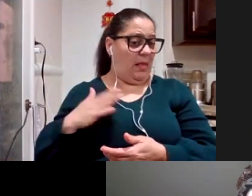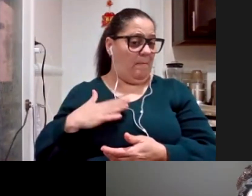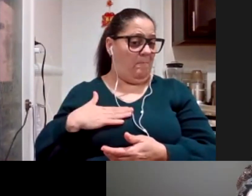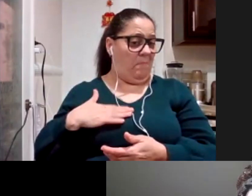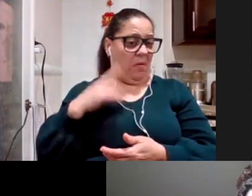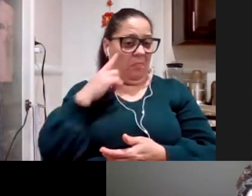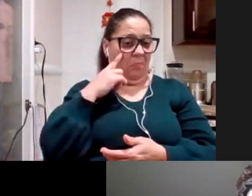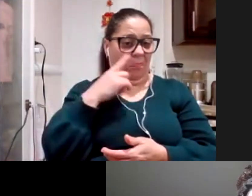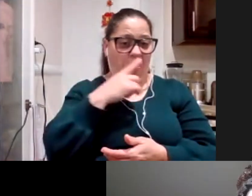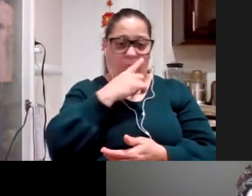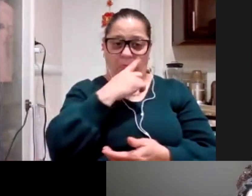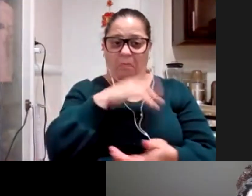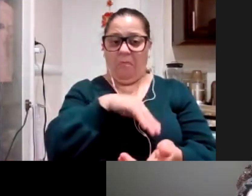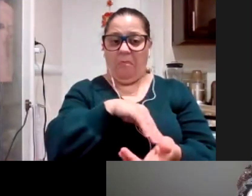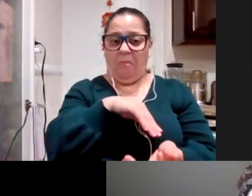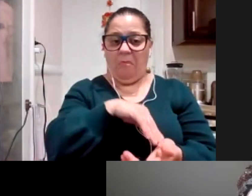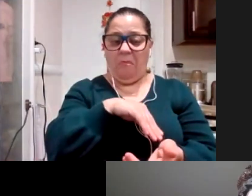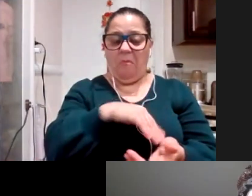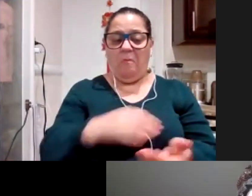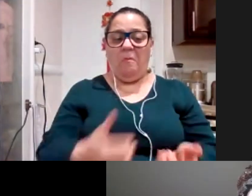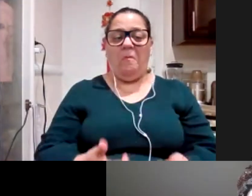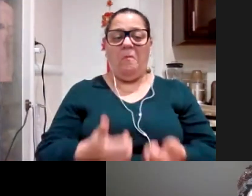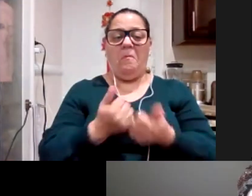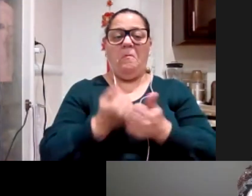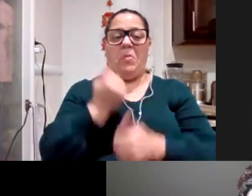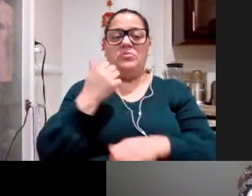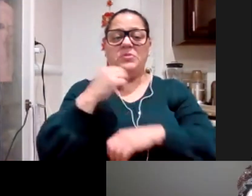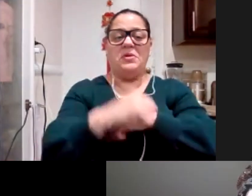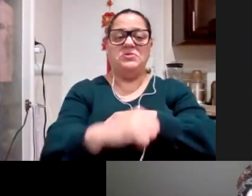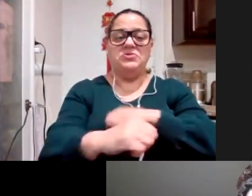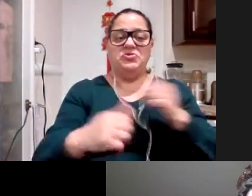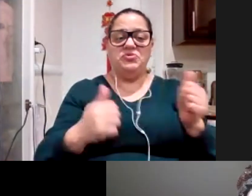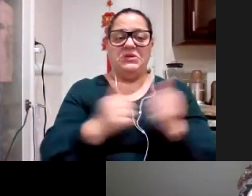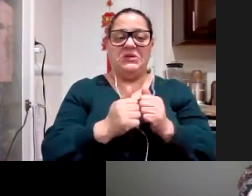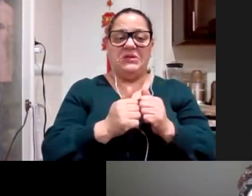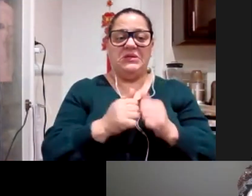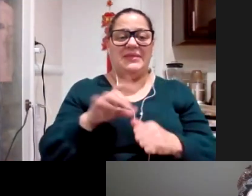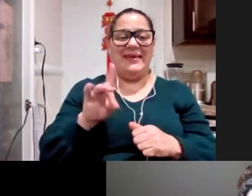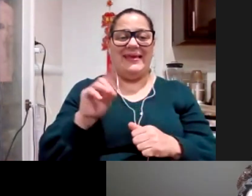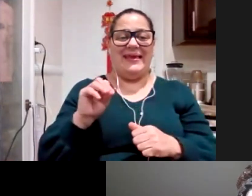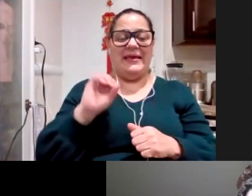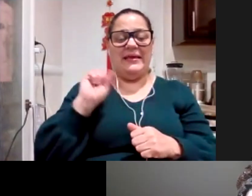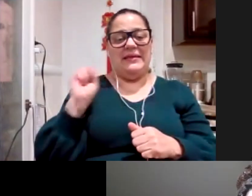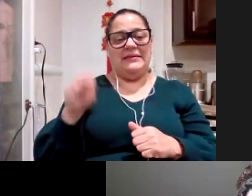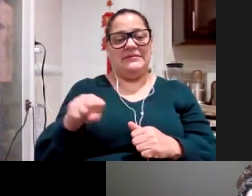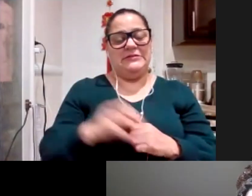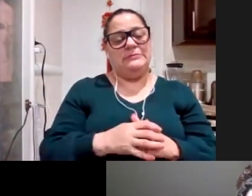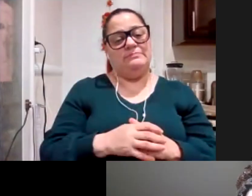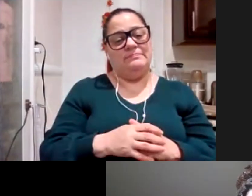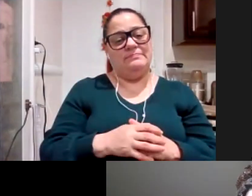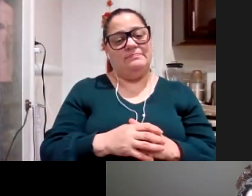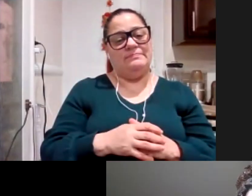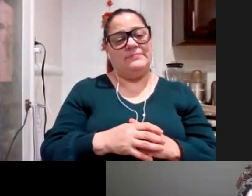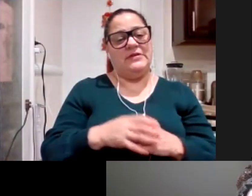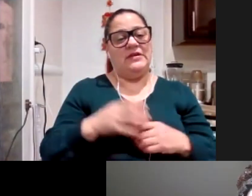who did my most of my surgery back in the 80s um he's the chairman of the opthalmology department